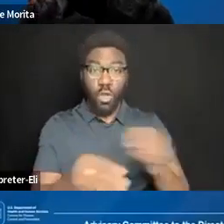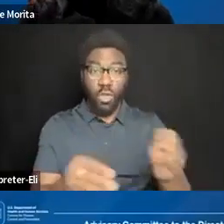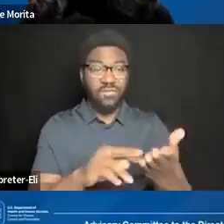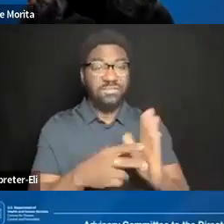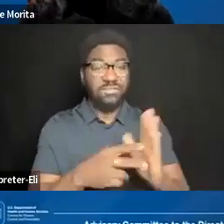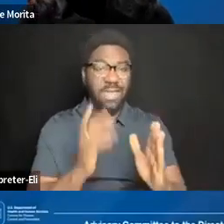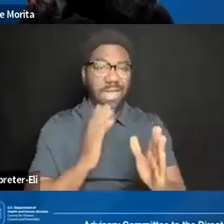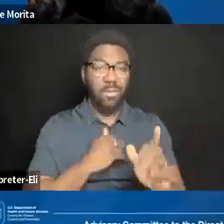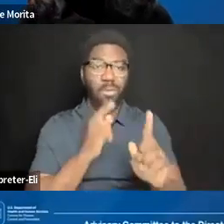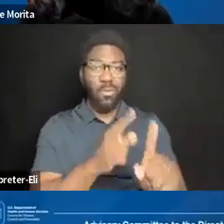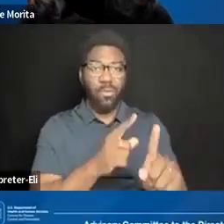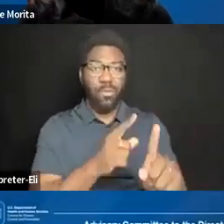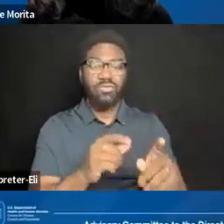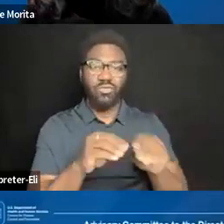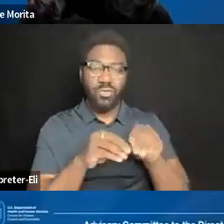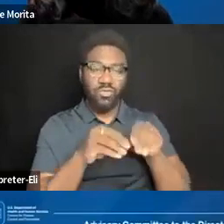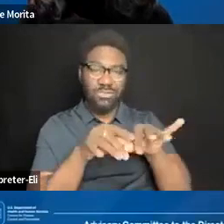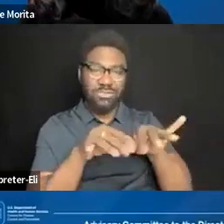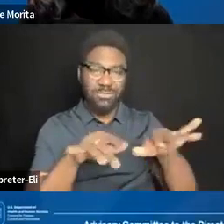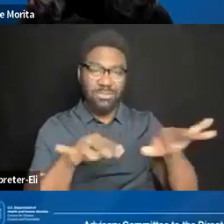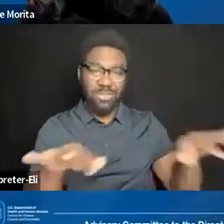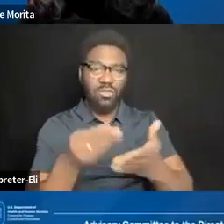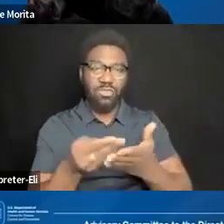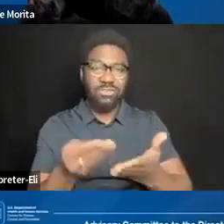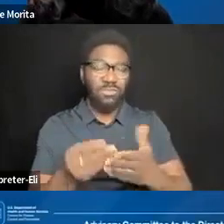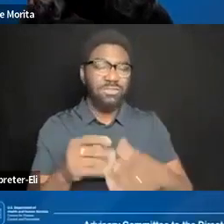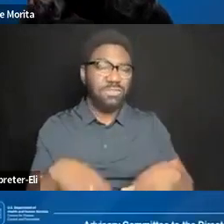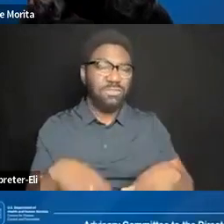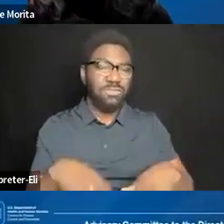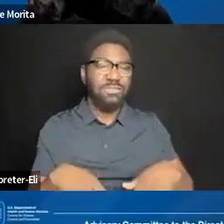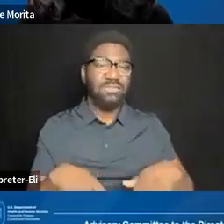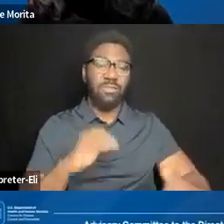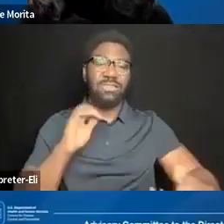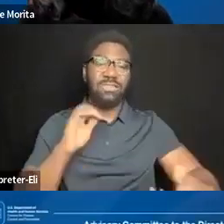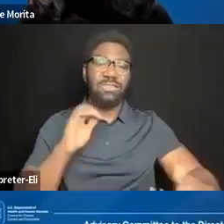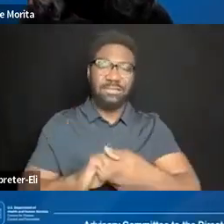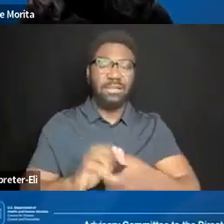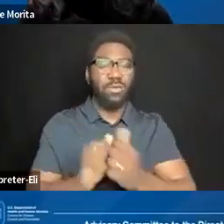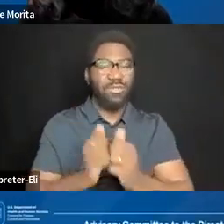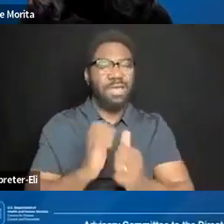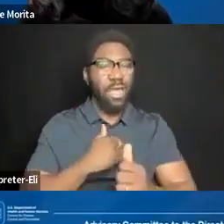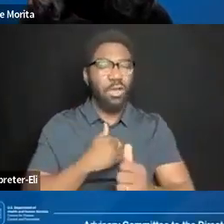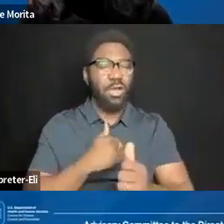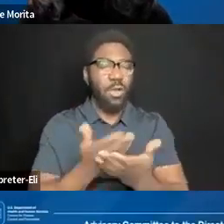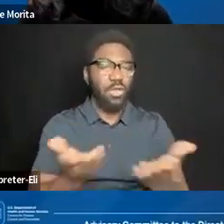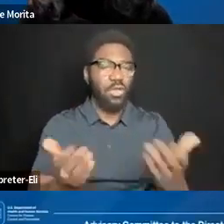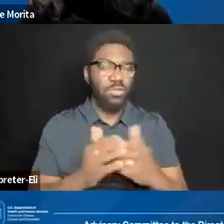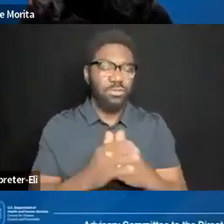with our partners to support the alignment on that, recognizing when we're talking about some